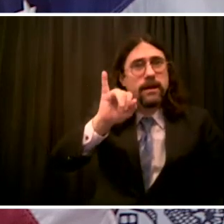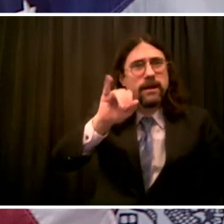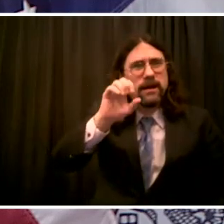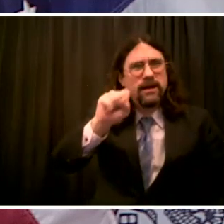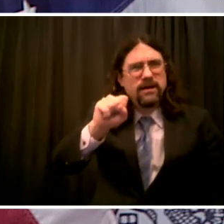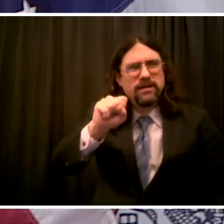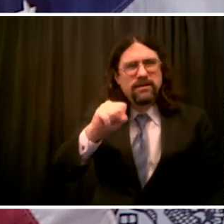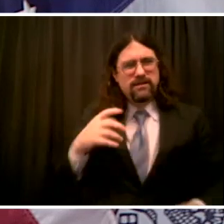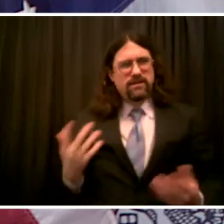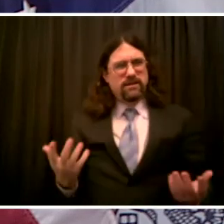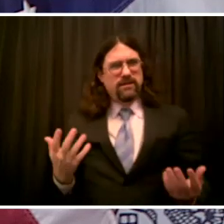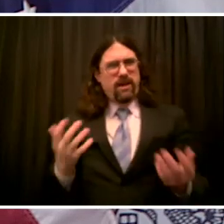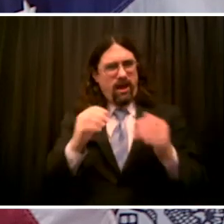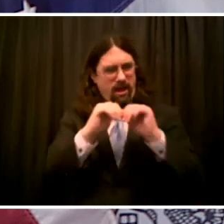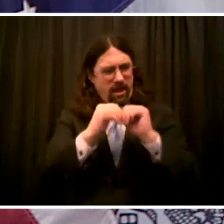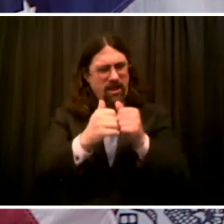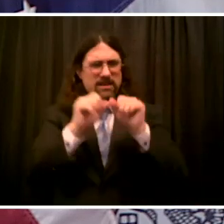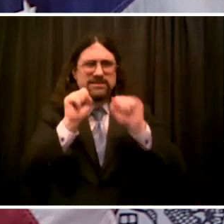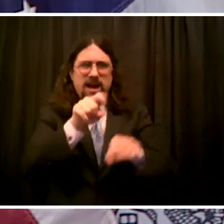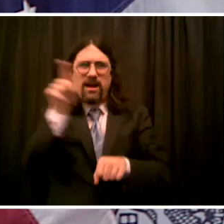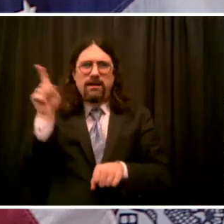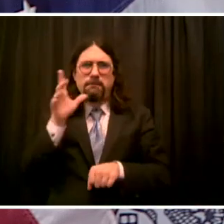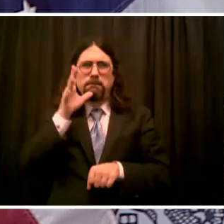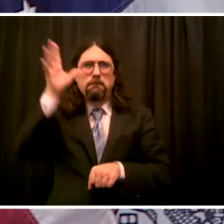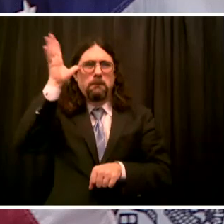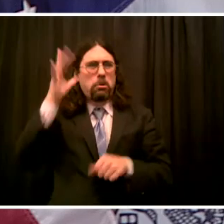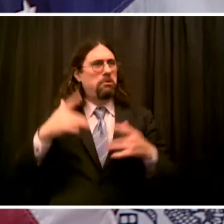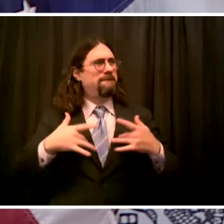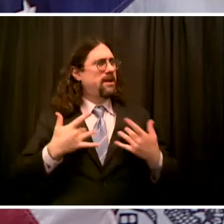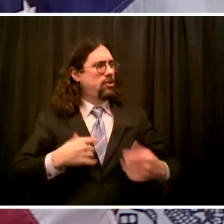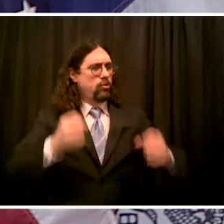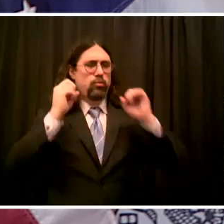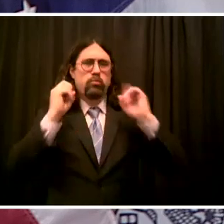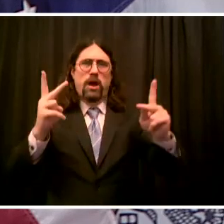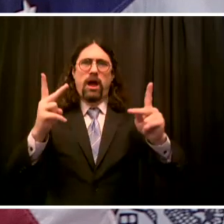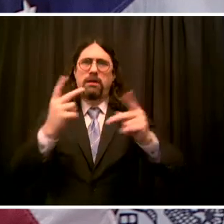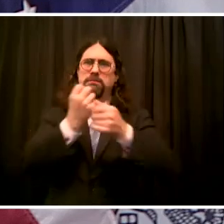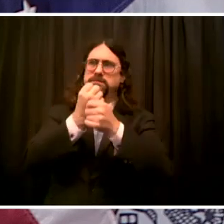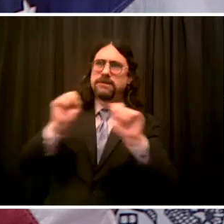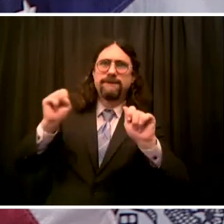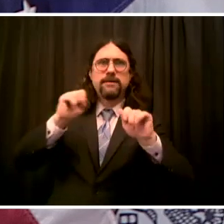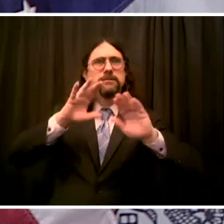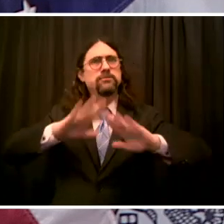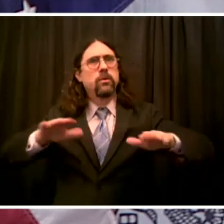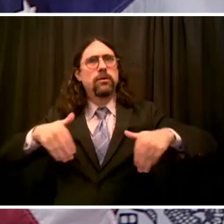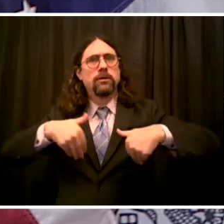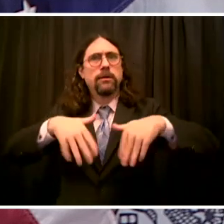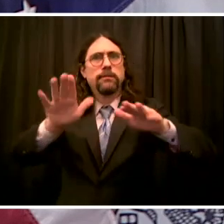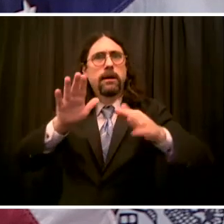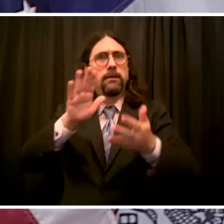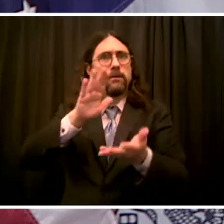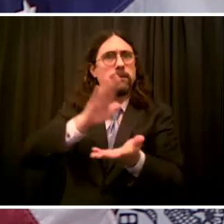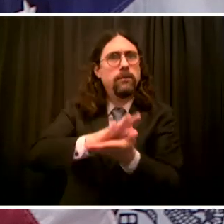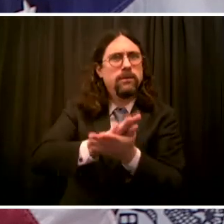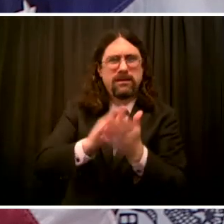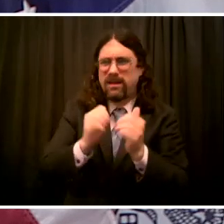SCHOOLS SAFELY OPEN IN THE FALL? HOW DO YOU CONVINCEP ARNETS THAT KIDS CAN GO TO SCHOOL EVERY DAY AND IT'S